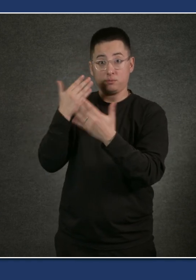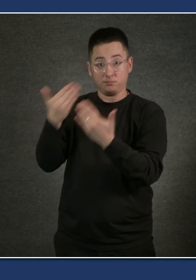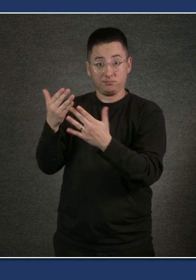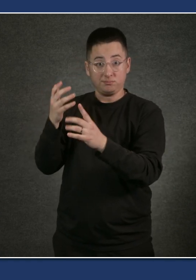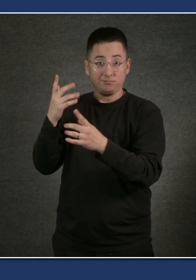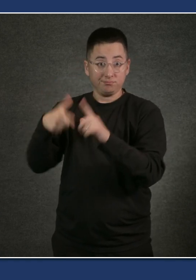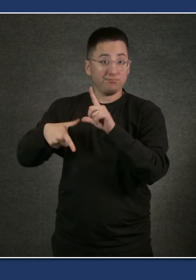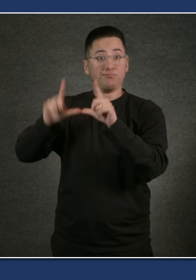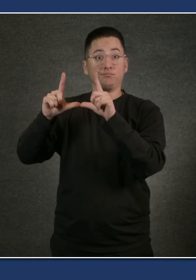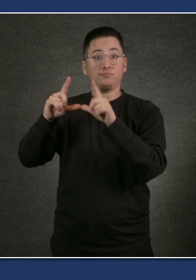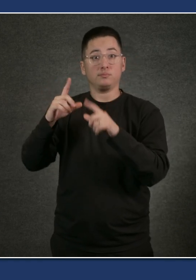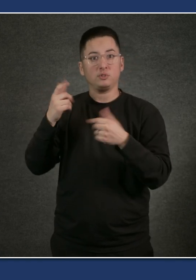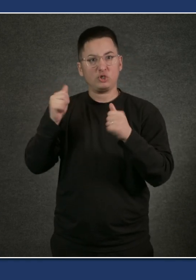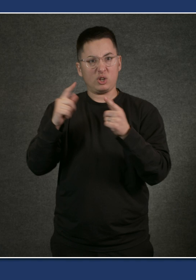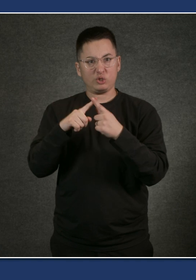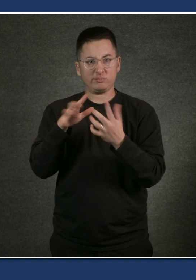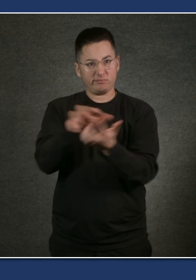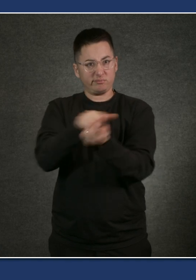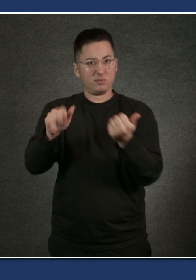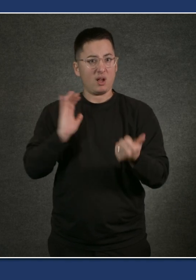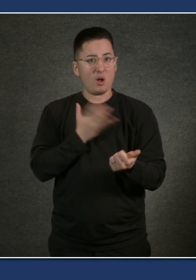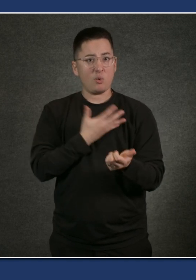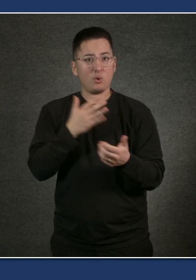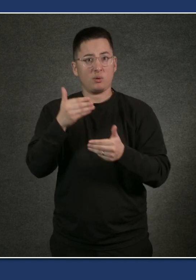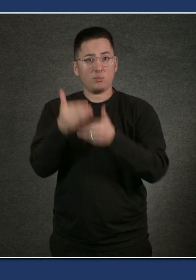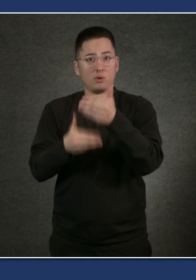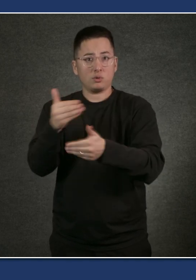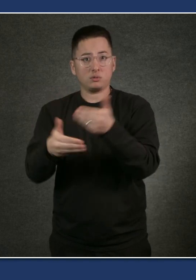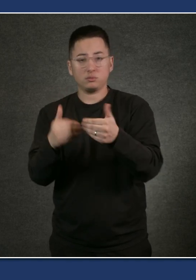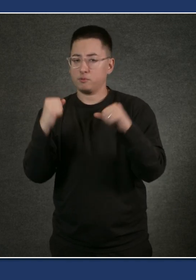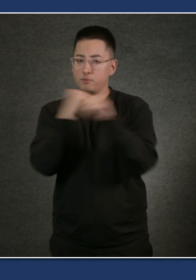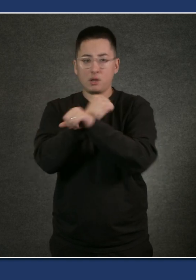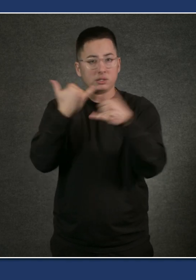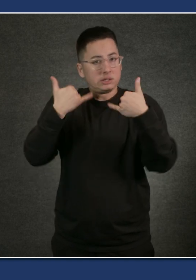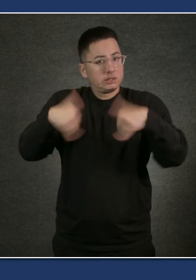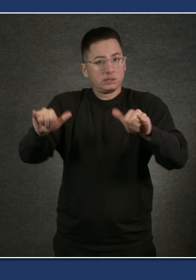attempting to derail our progress, our fight continues.